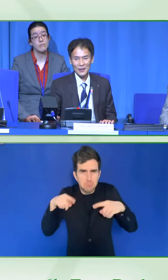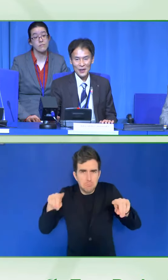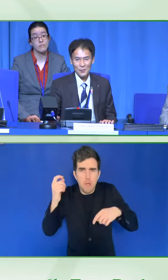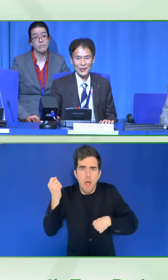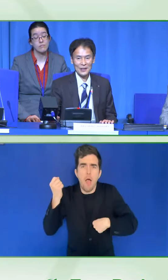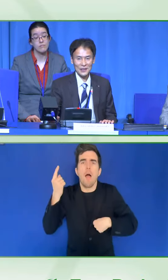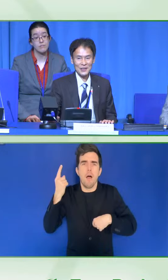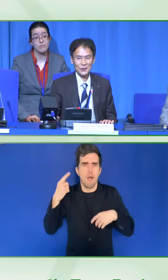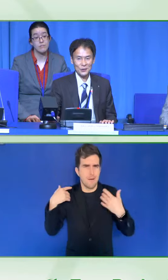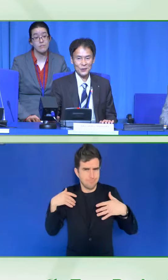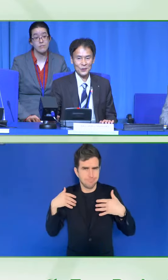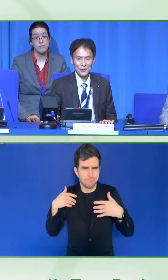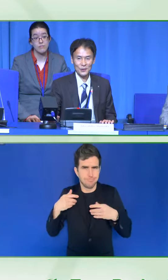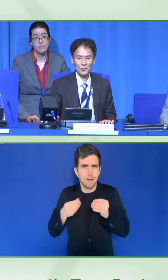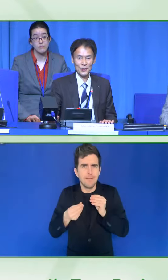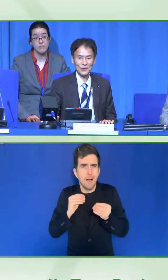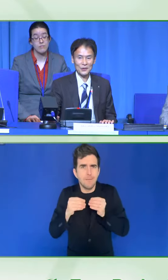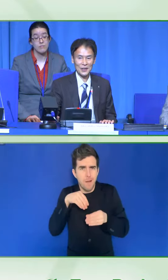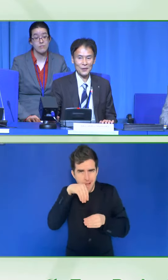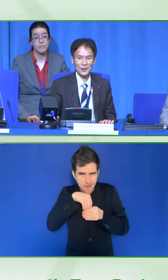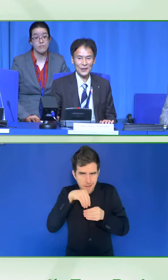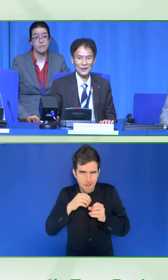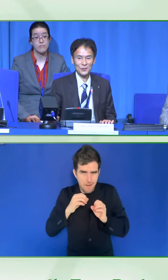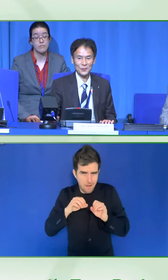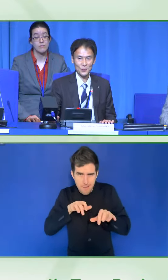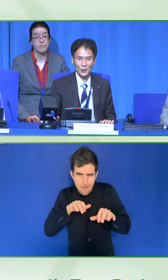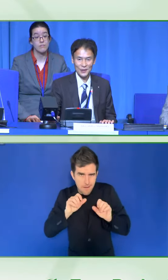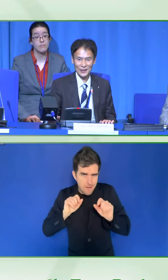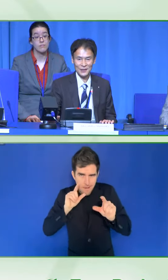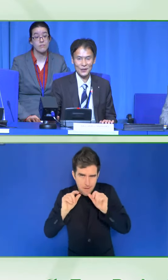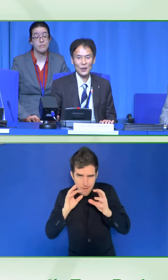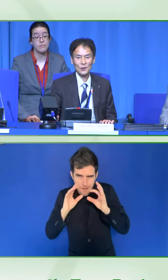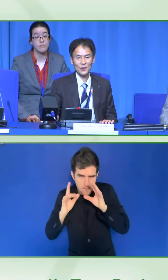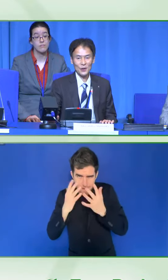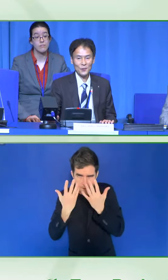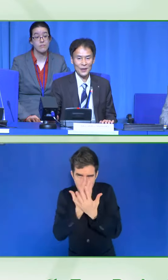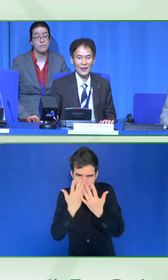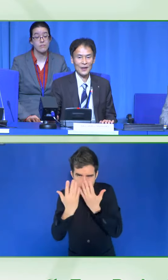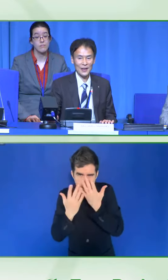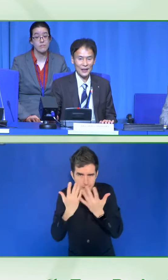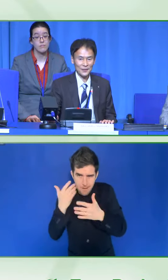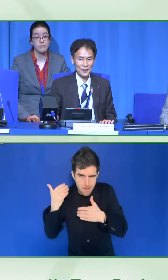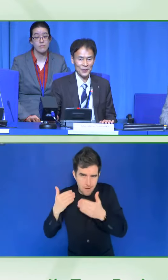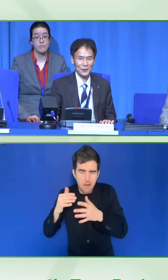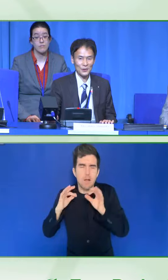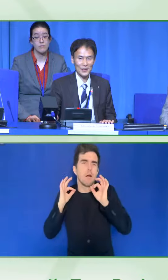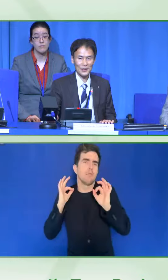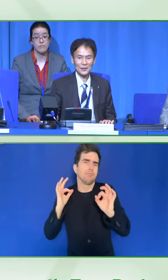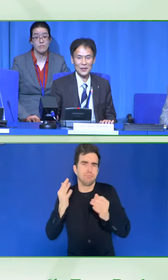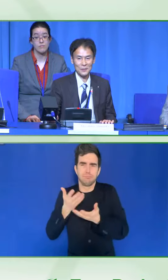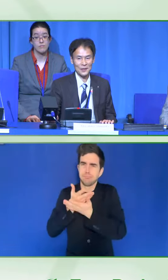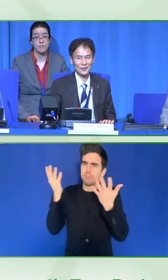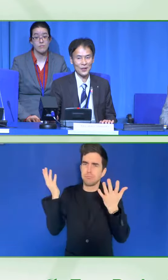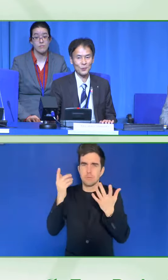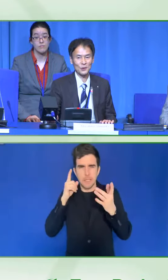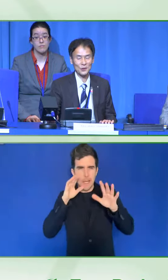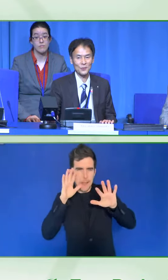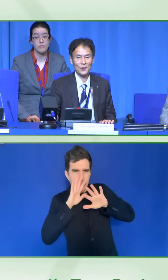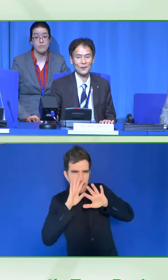Filtering is combating special colours to make it stand out.